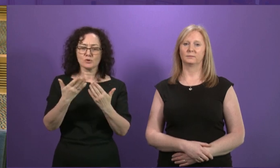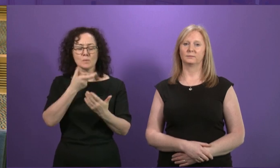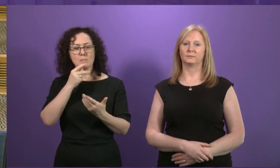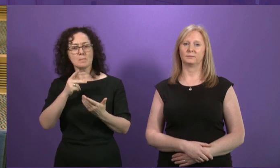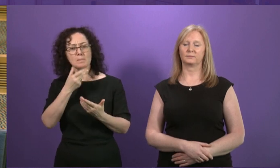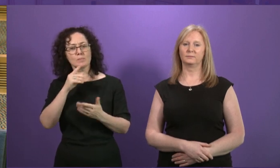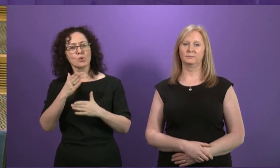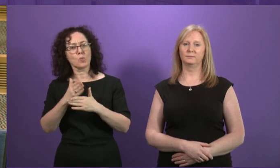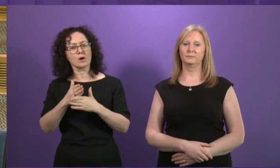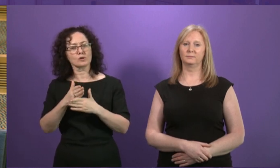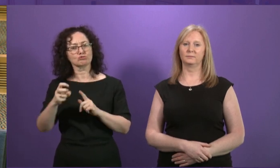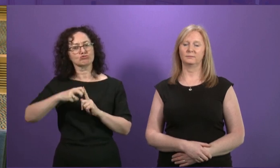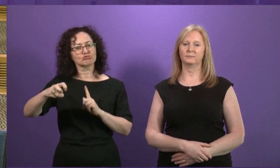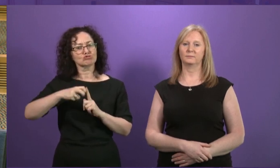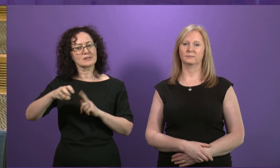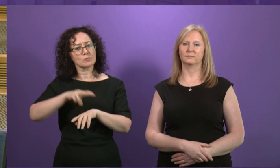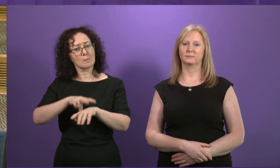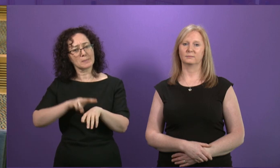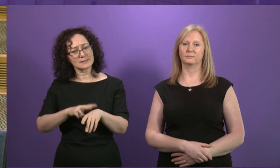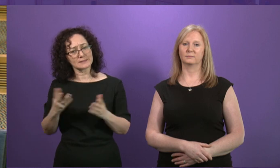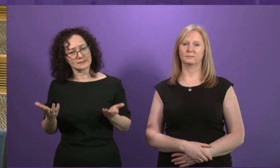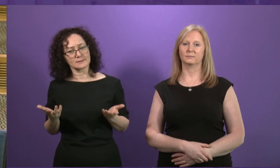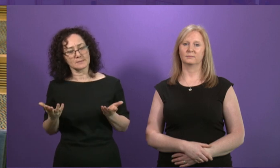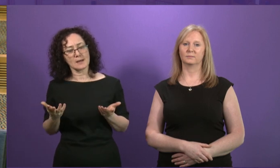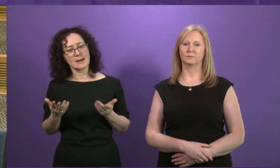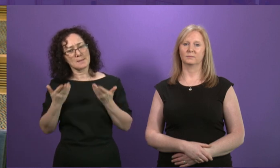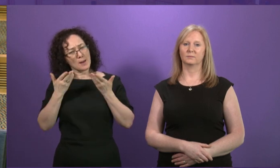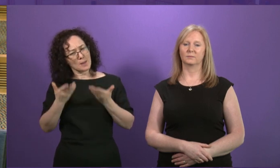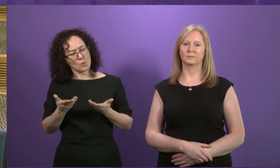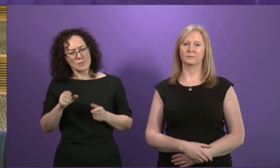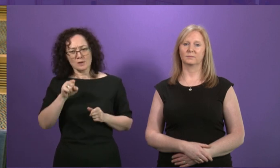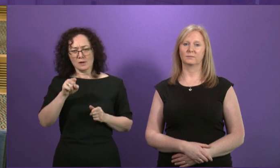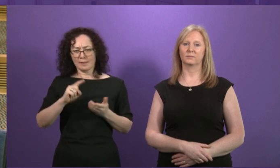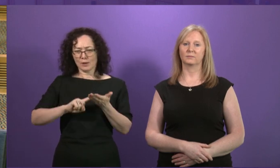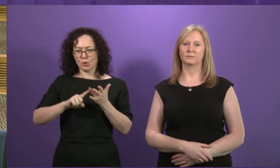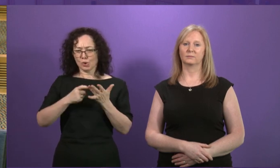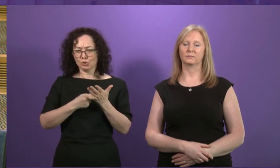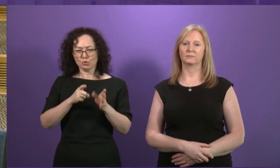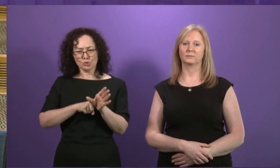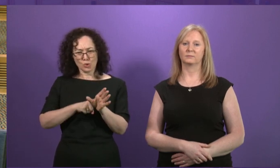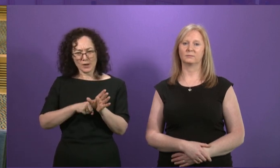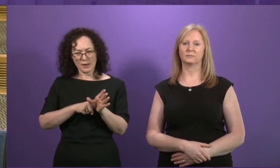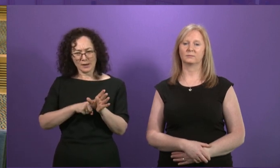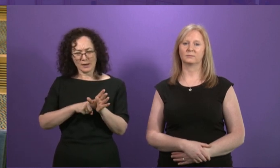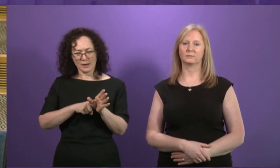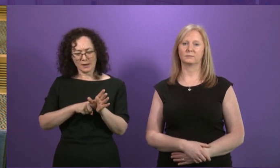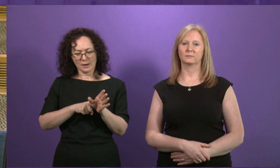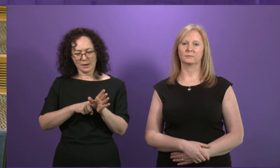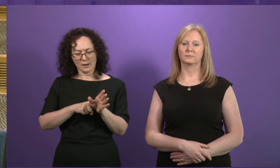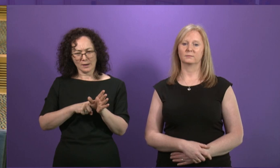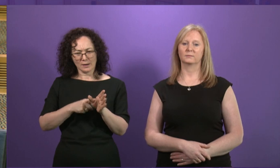The Tories here do not exactly have a consistent position. In their 2016 Scottish election